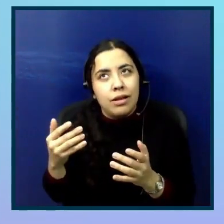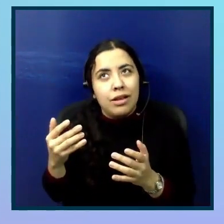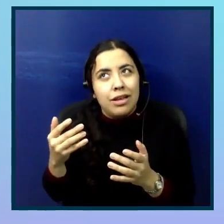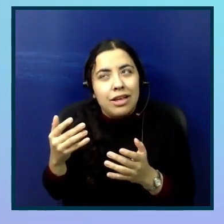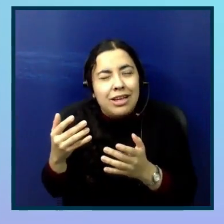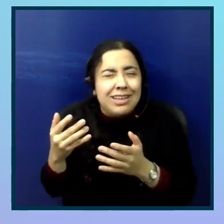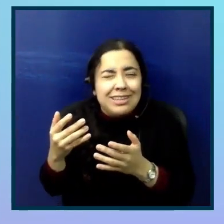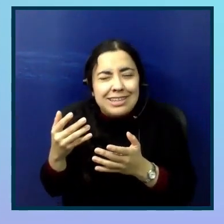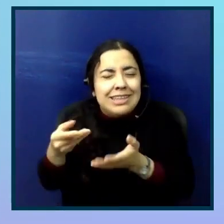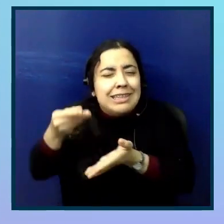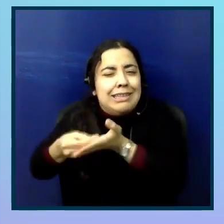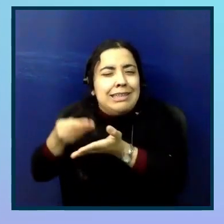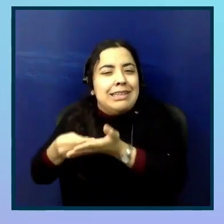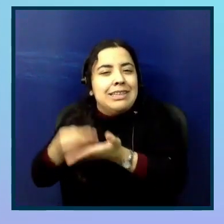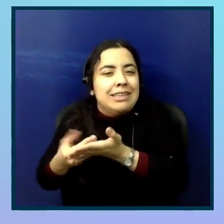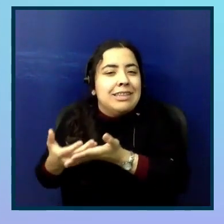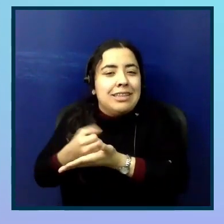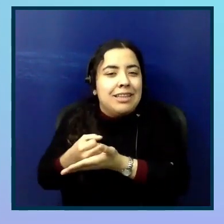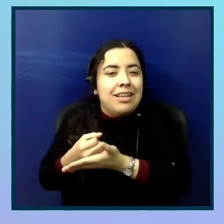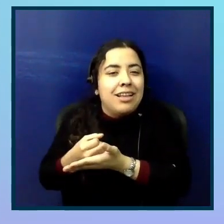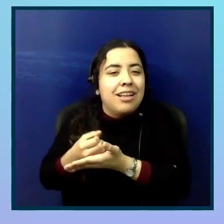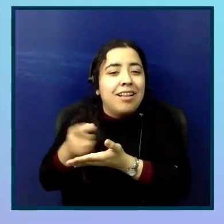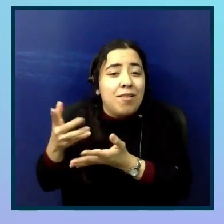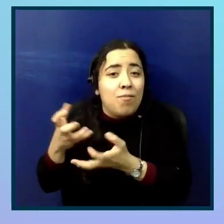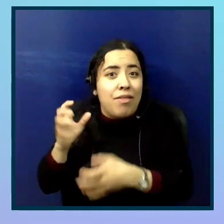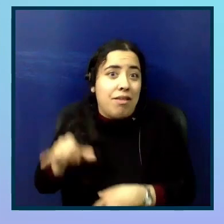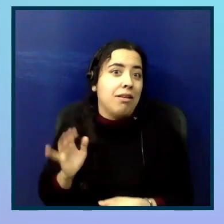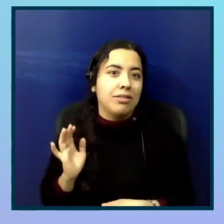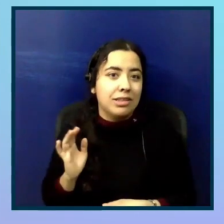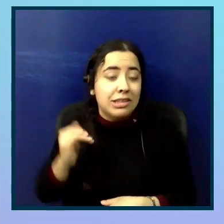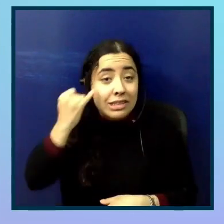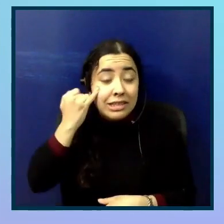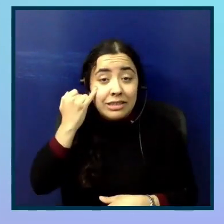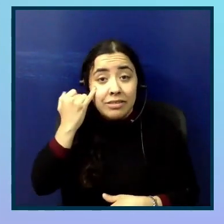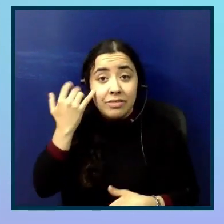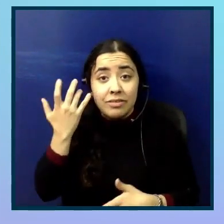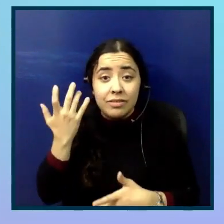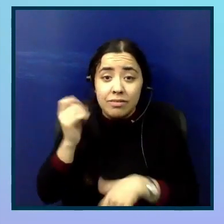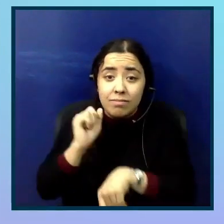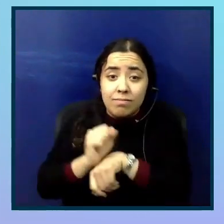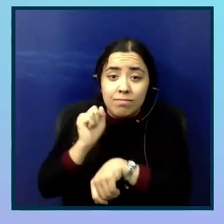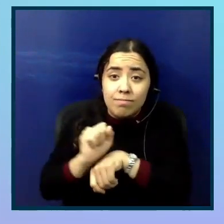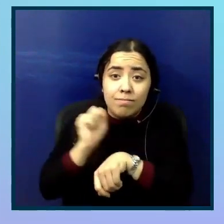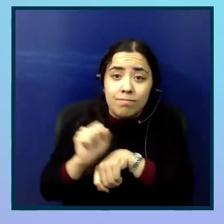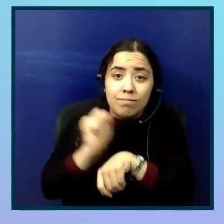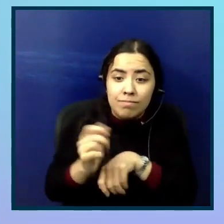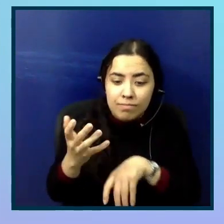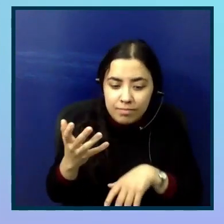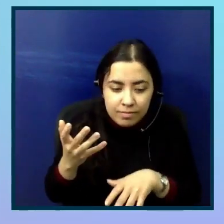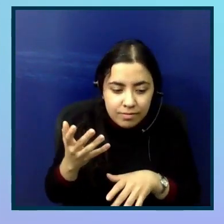If your employees can be productive, then it's costing you money. And so you have to make sure that your vendors